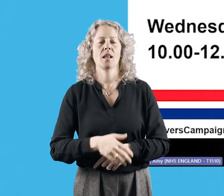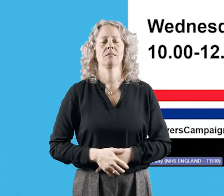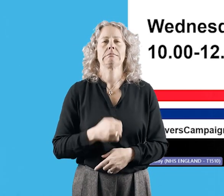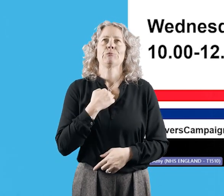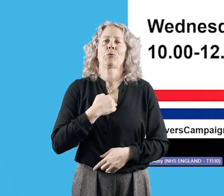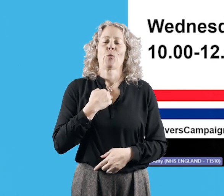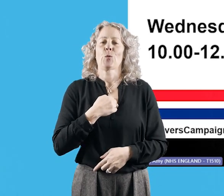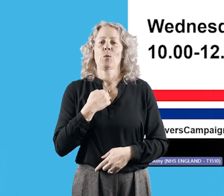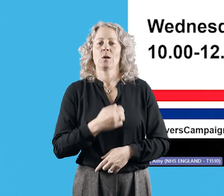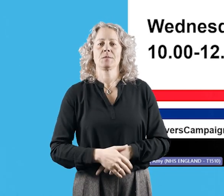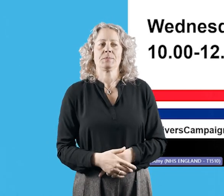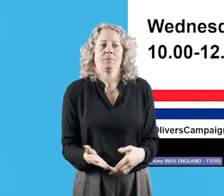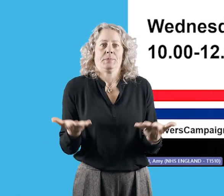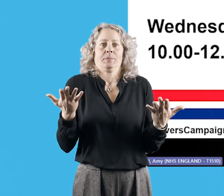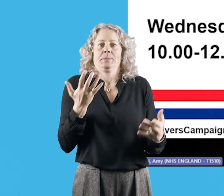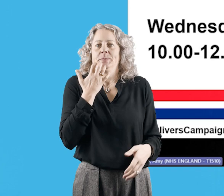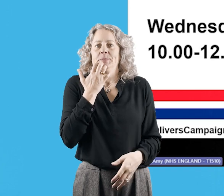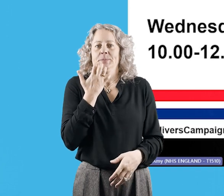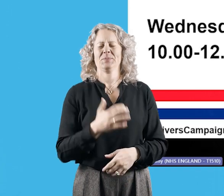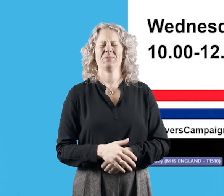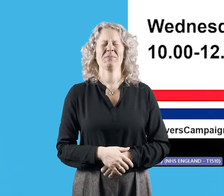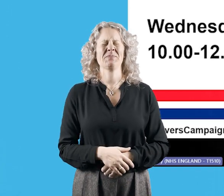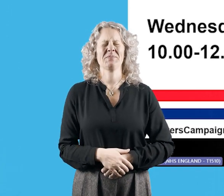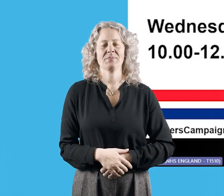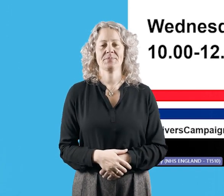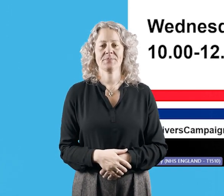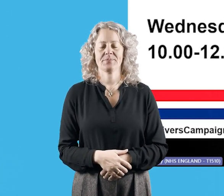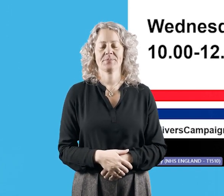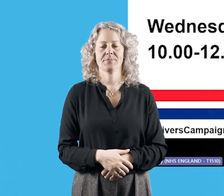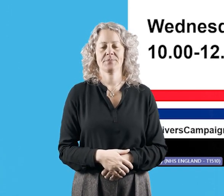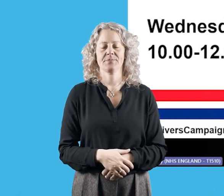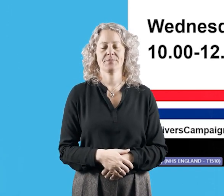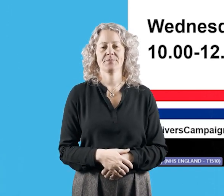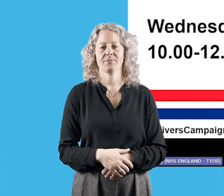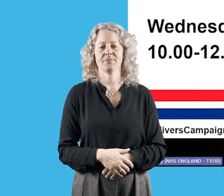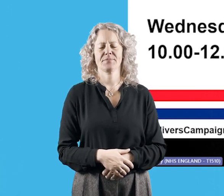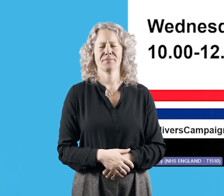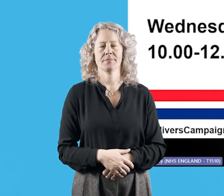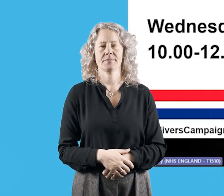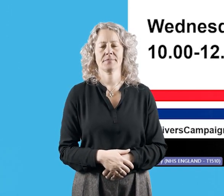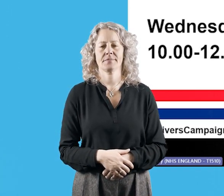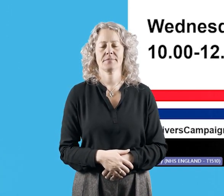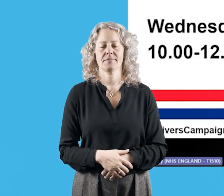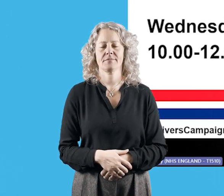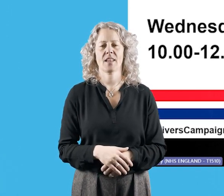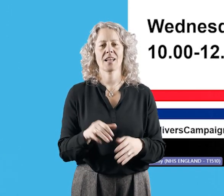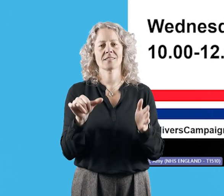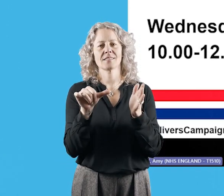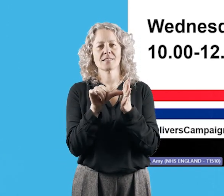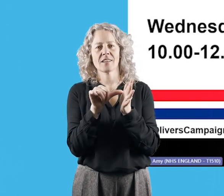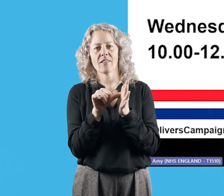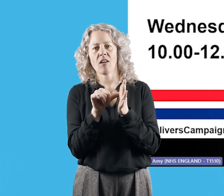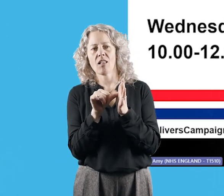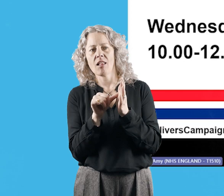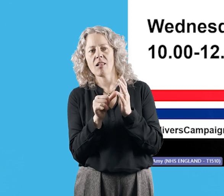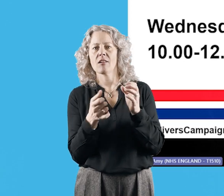basically, and unfortunately she's struggling to get signed into her account.